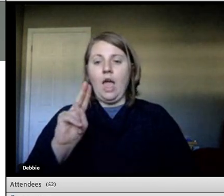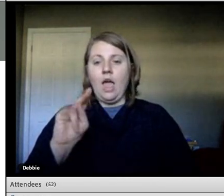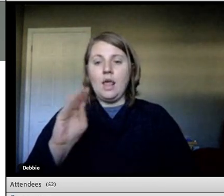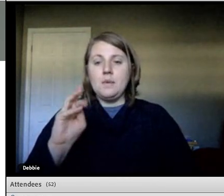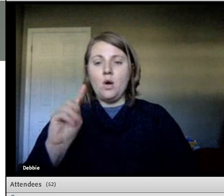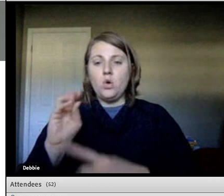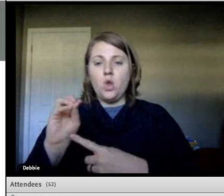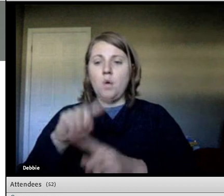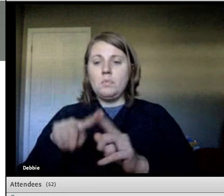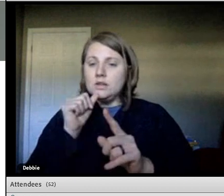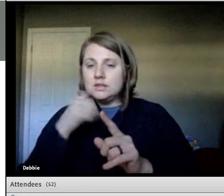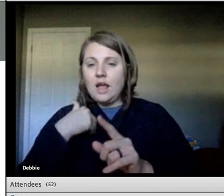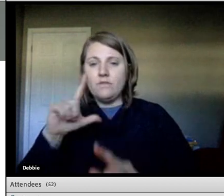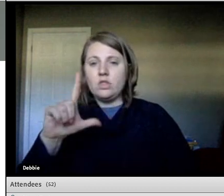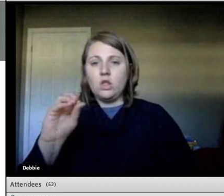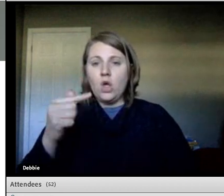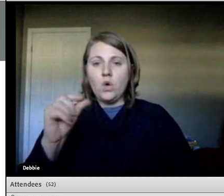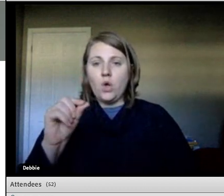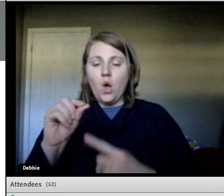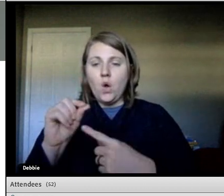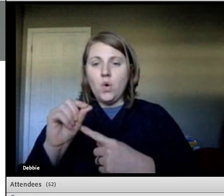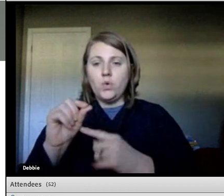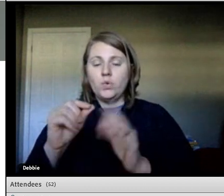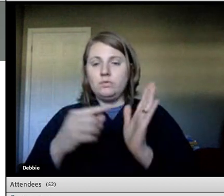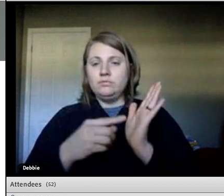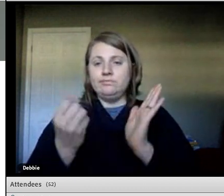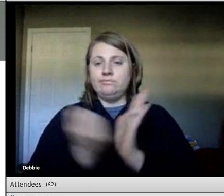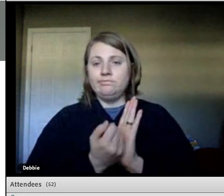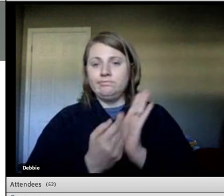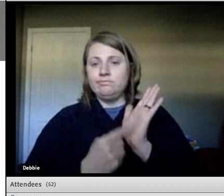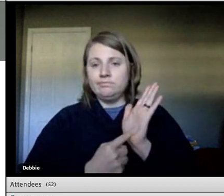It's available on Android. It's available on --